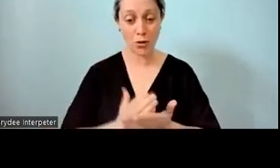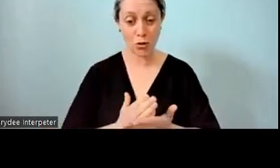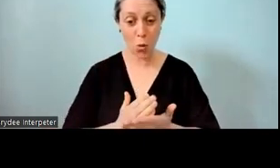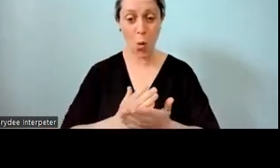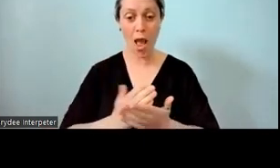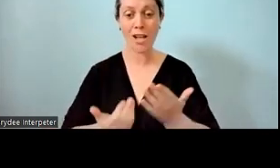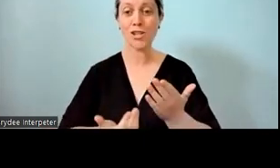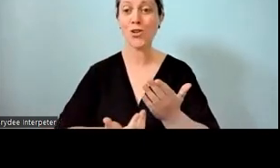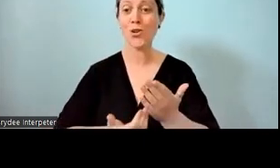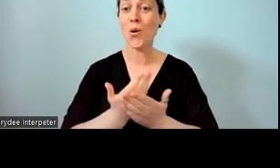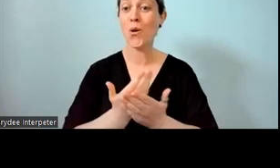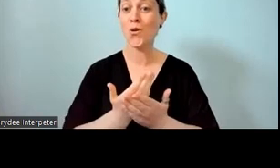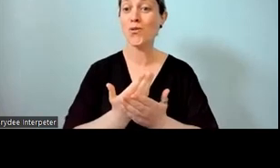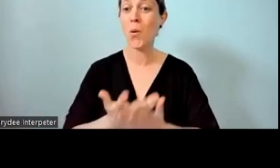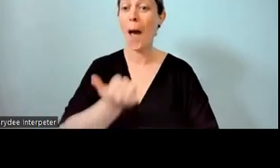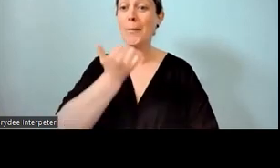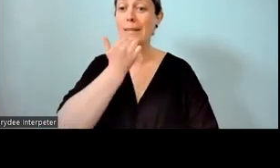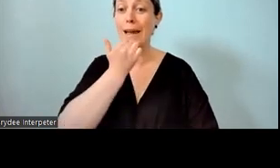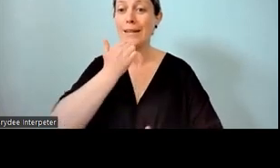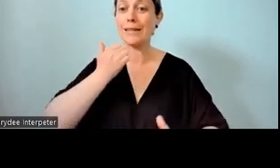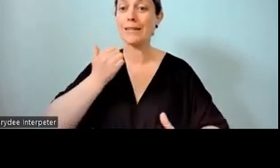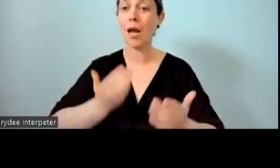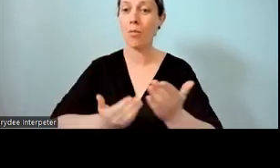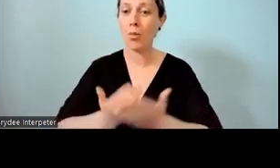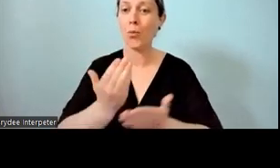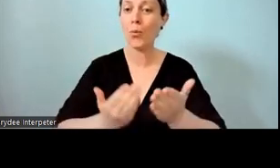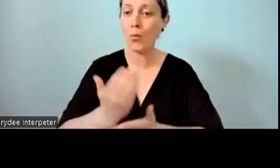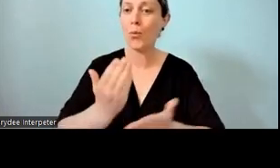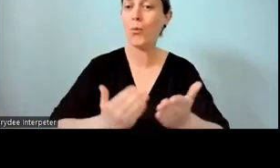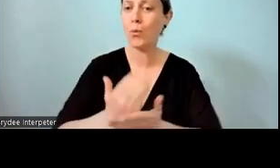there will be stronger language and stronger focus as well.